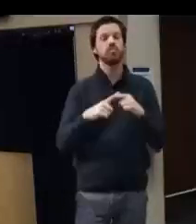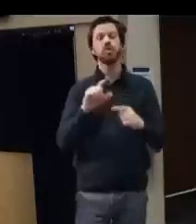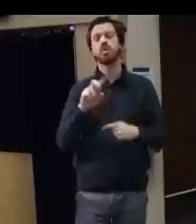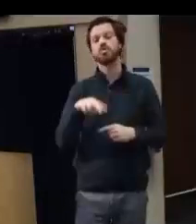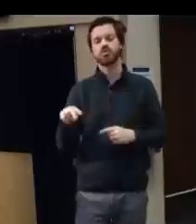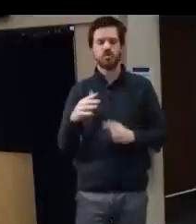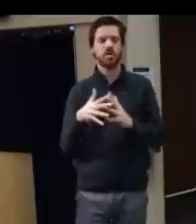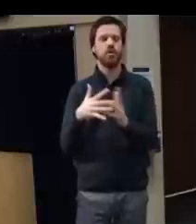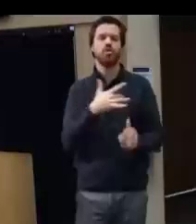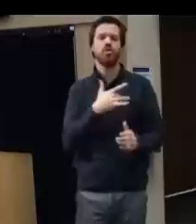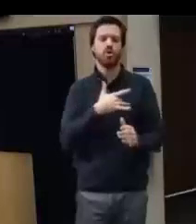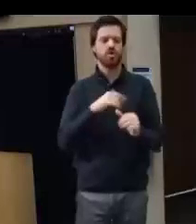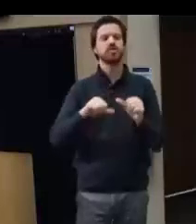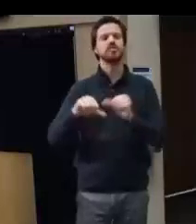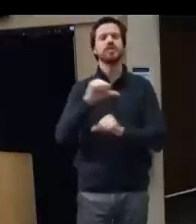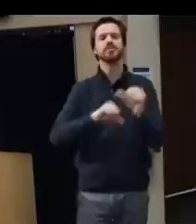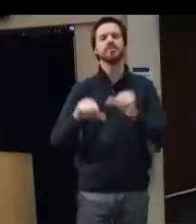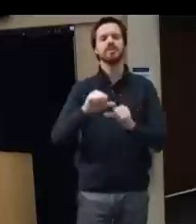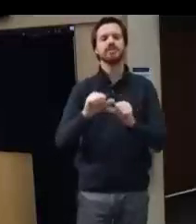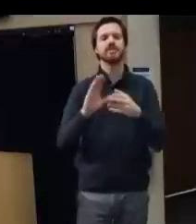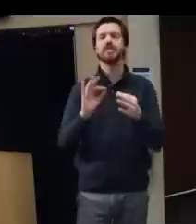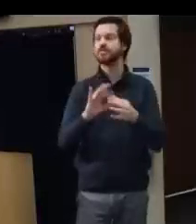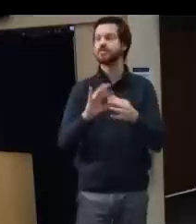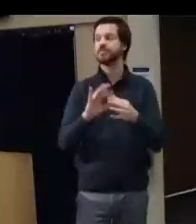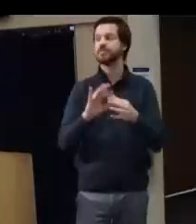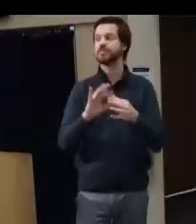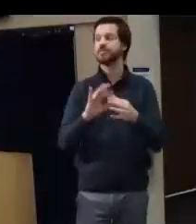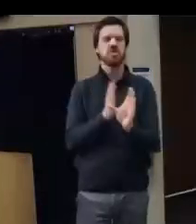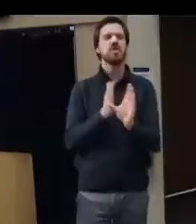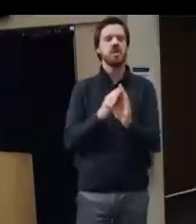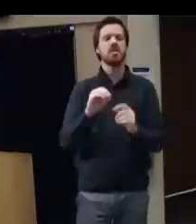Heart Association scientific statement on psychological outcomes and interventions for